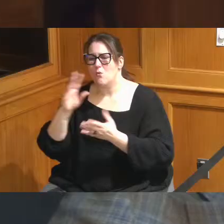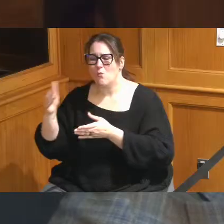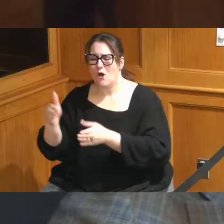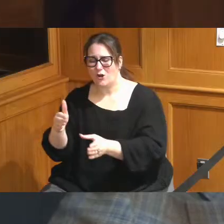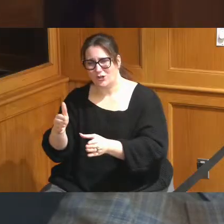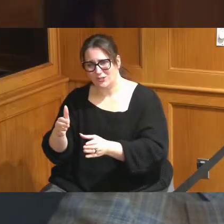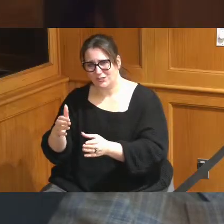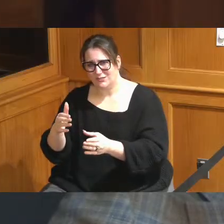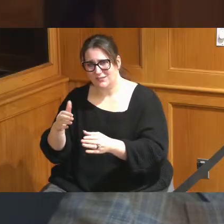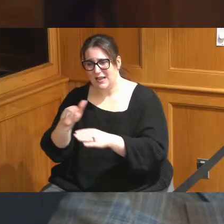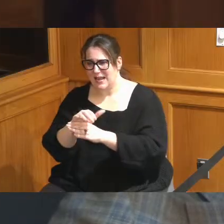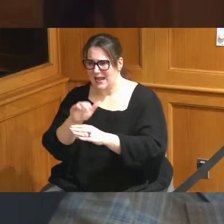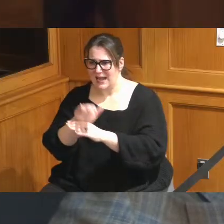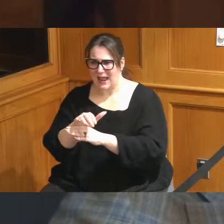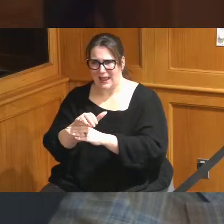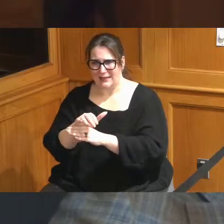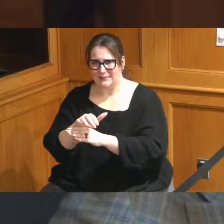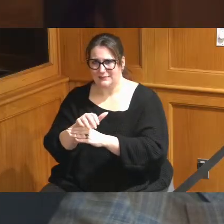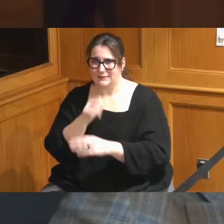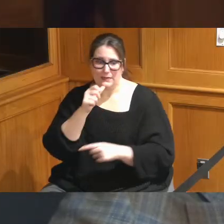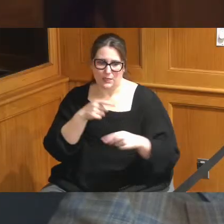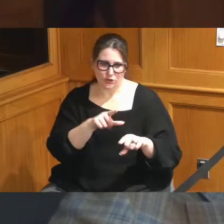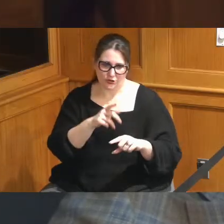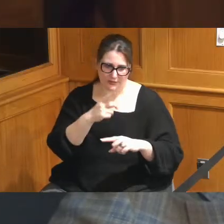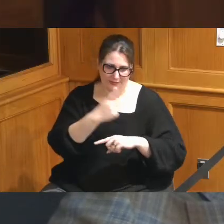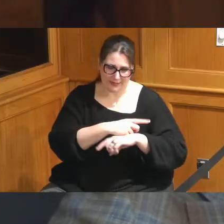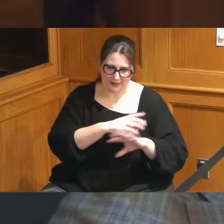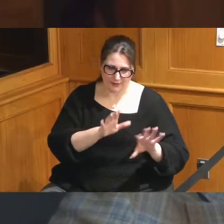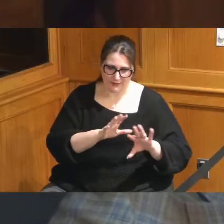night time. It's beautiful at night, not in the daytime. It's brown river in the daytime,